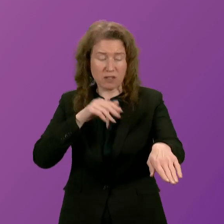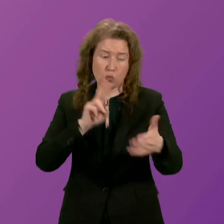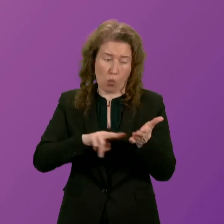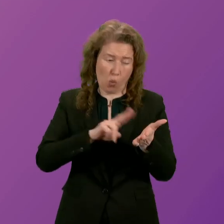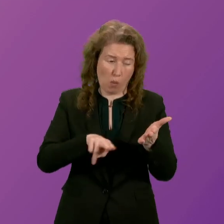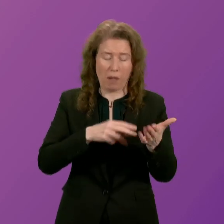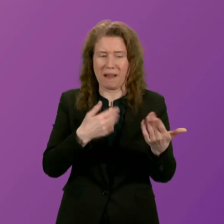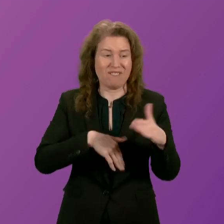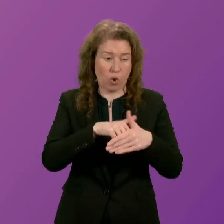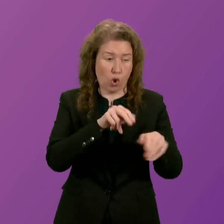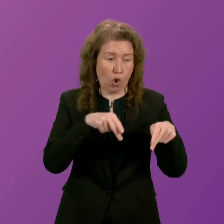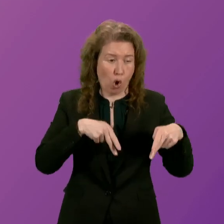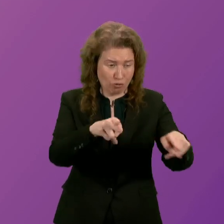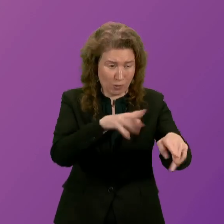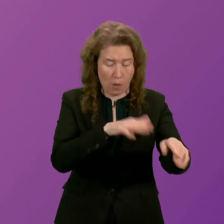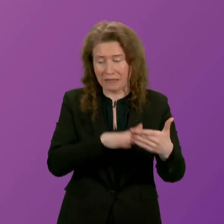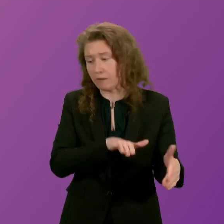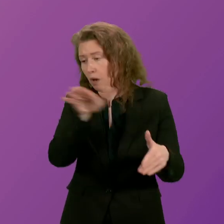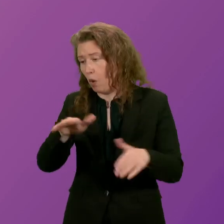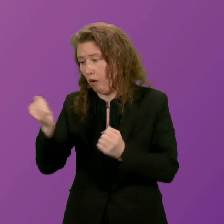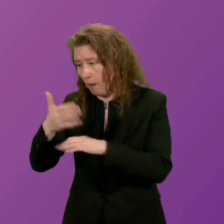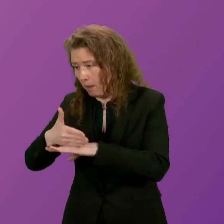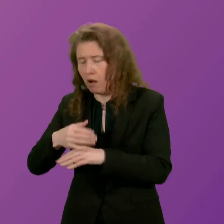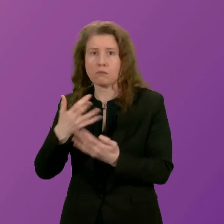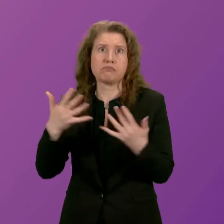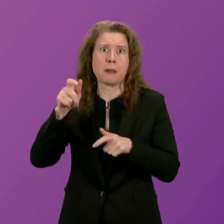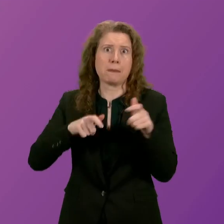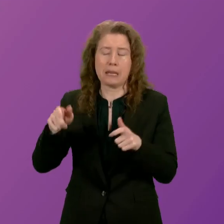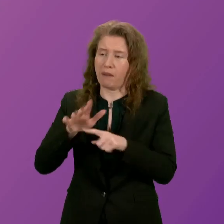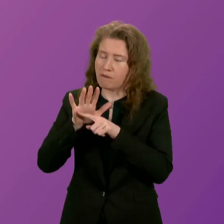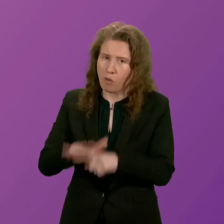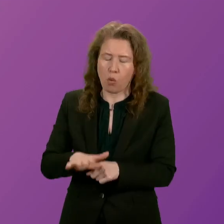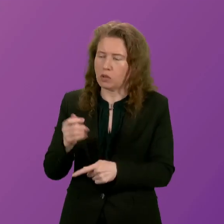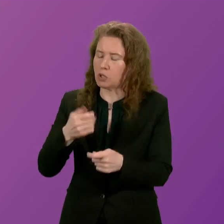people are stuck on waiting lists; and a record number of Scots are being forced to go private.